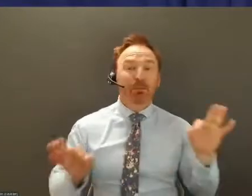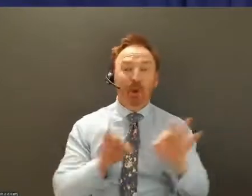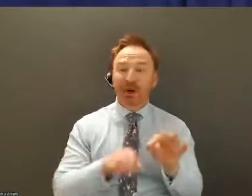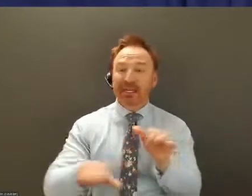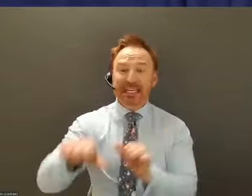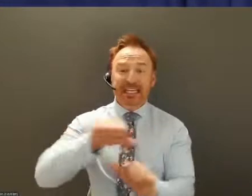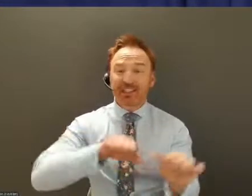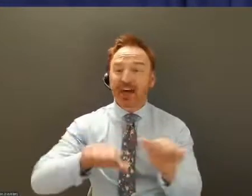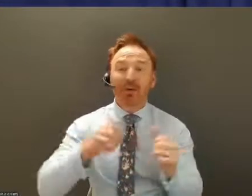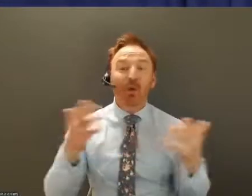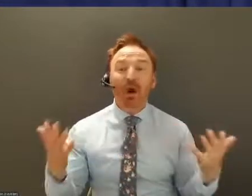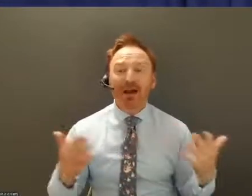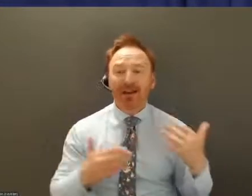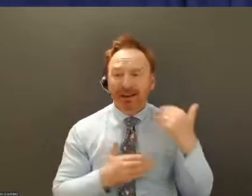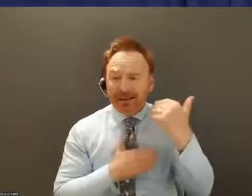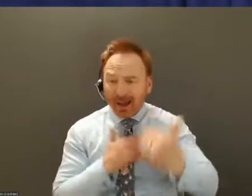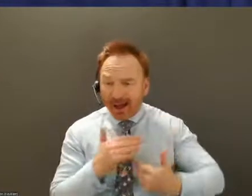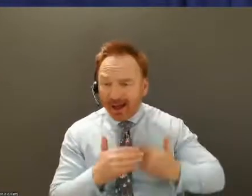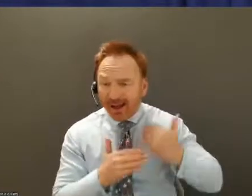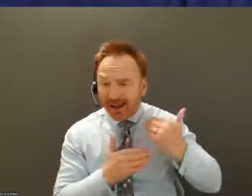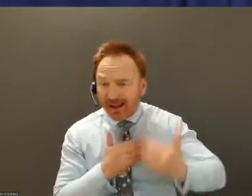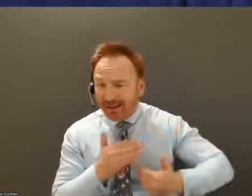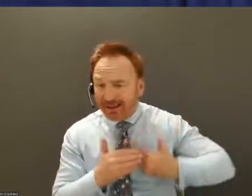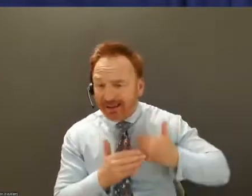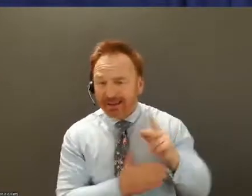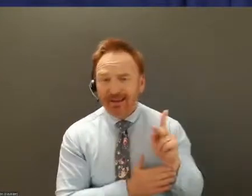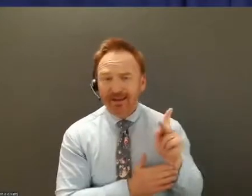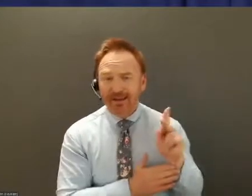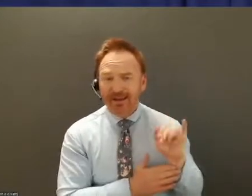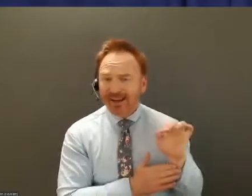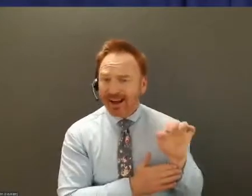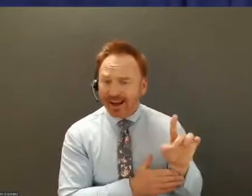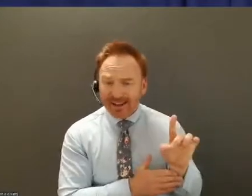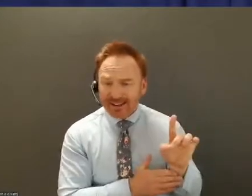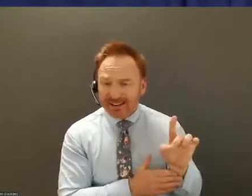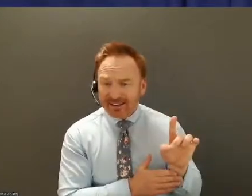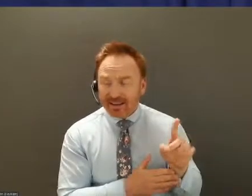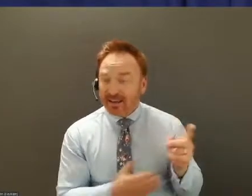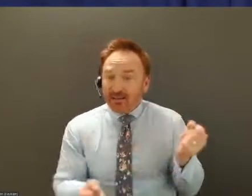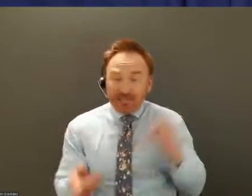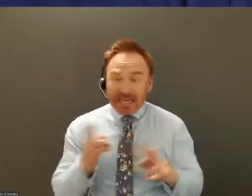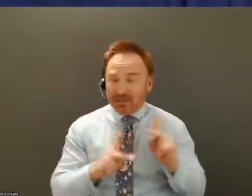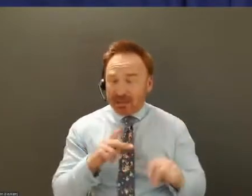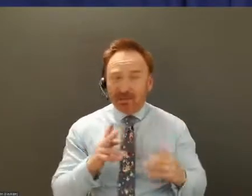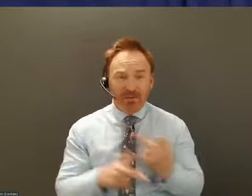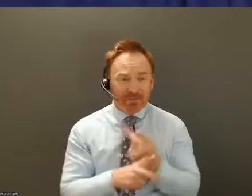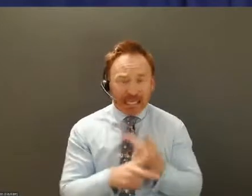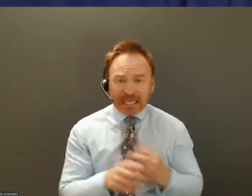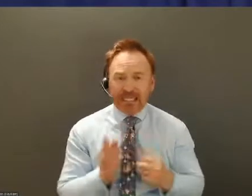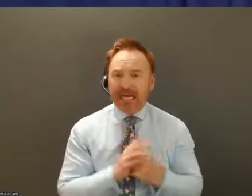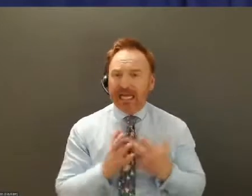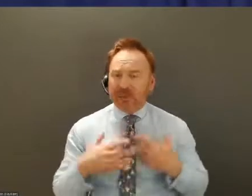I want to show up for them. Do the best I can.